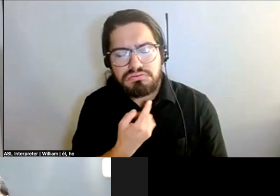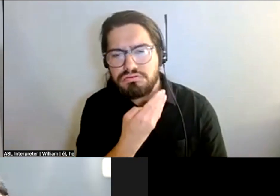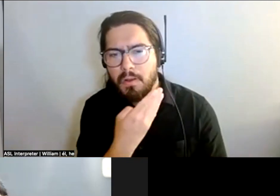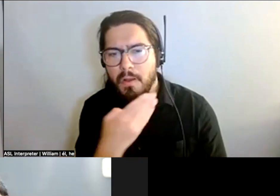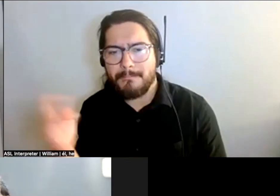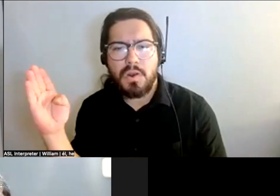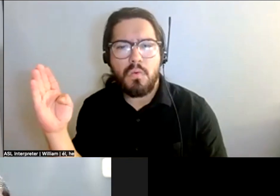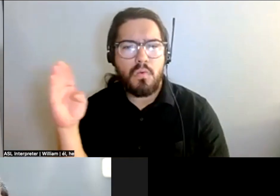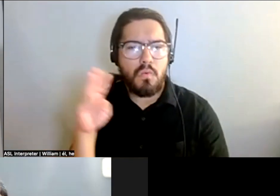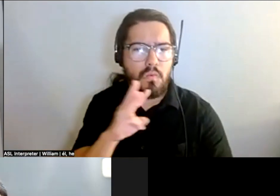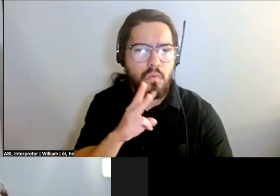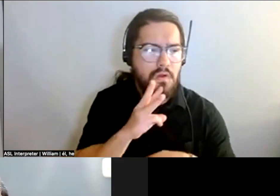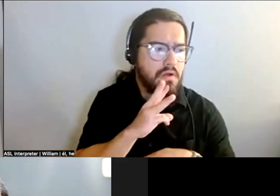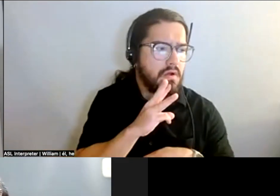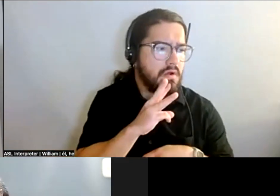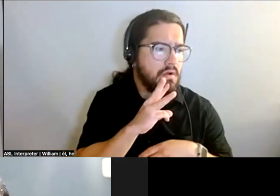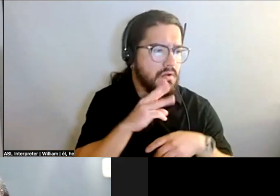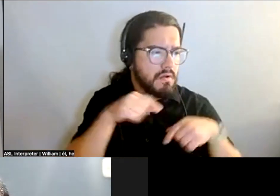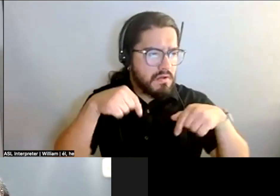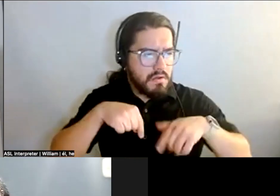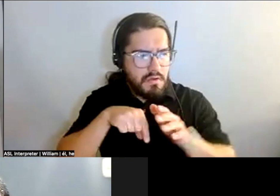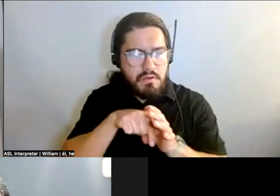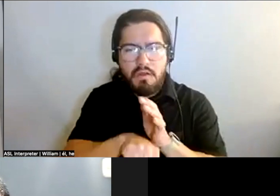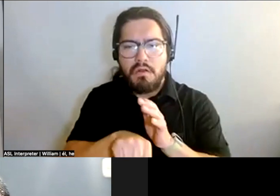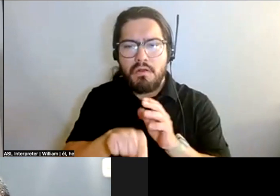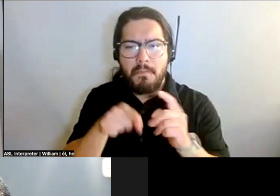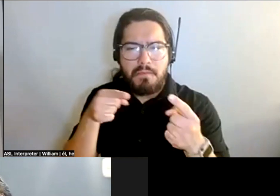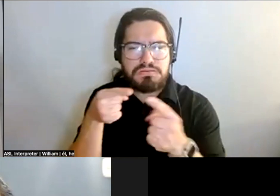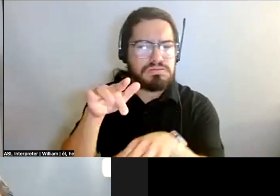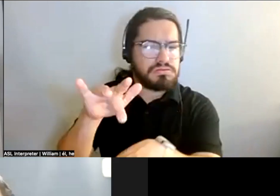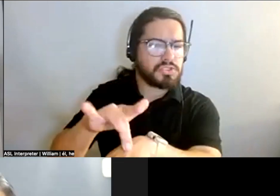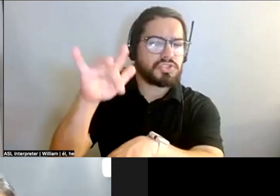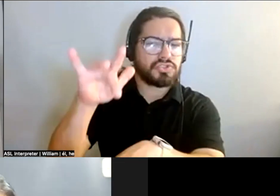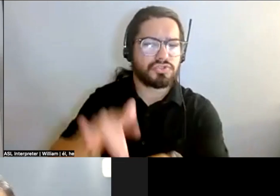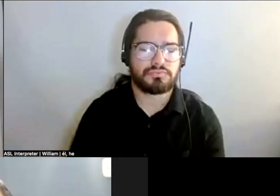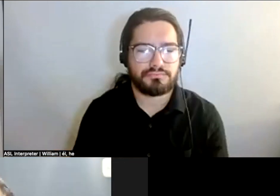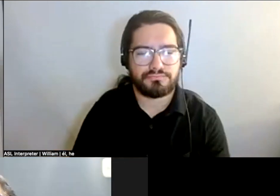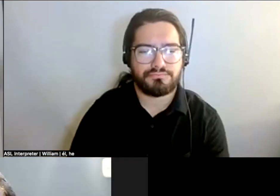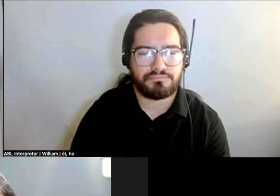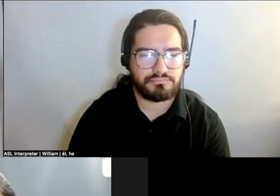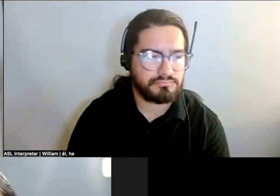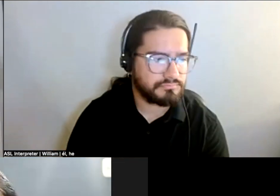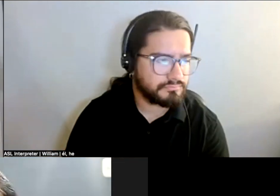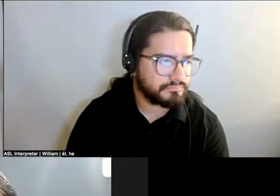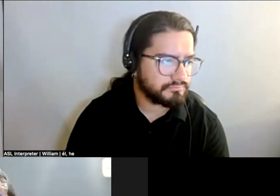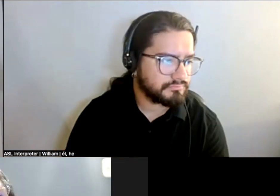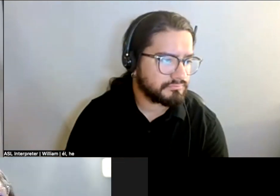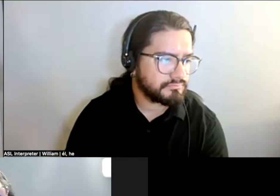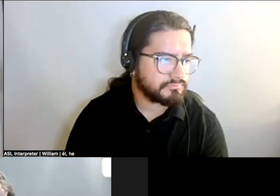This depth that I painfully touch. Naufragio Naufragio Embarcación pérdida